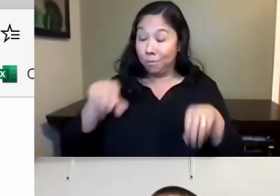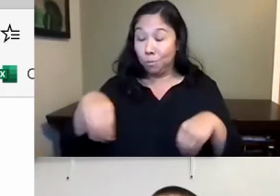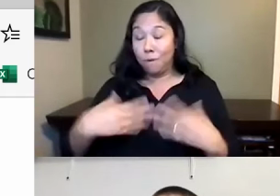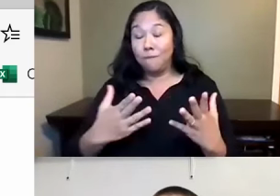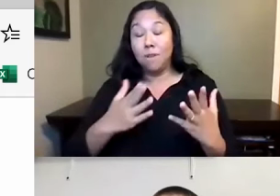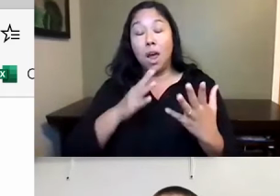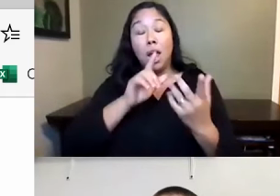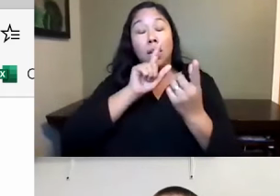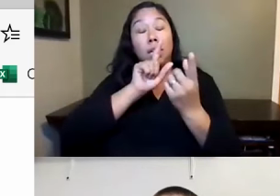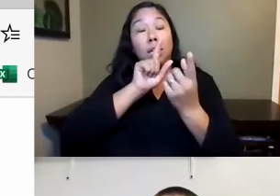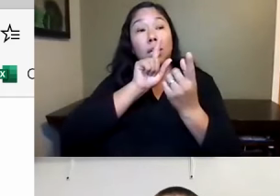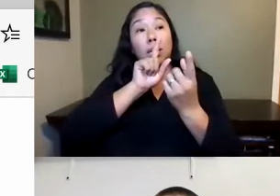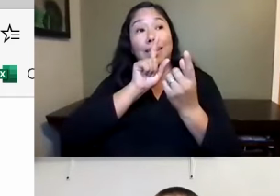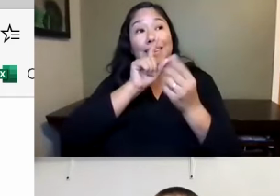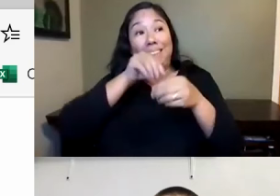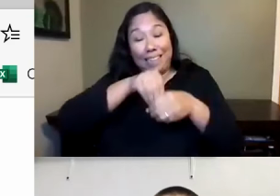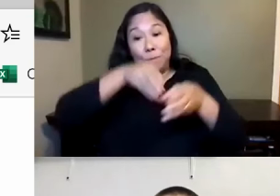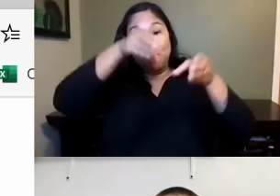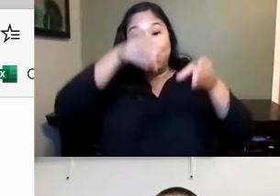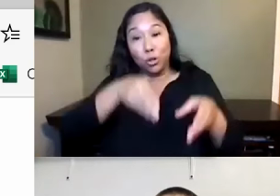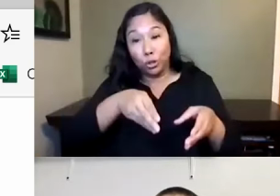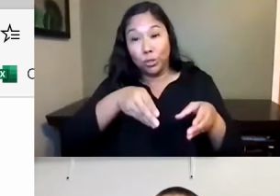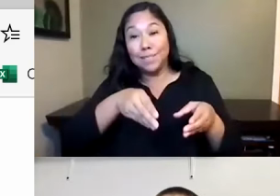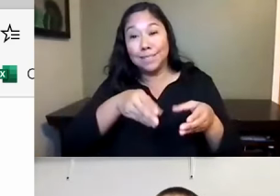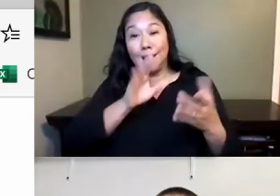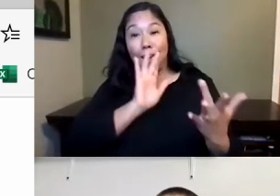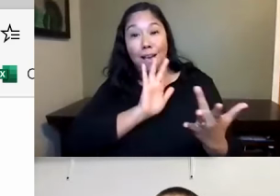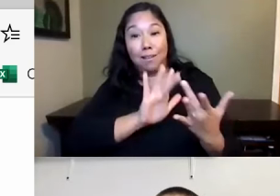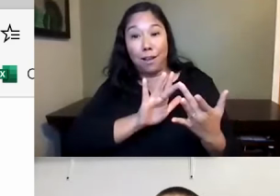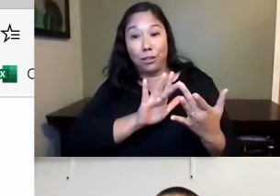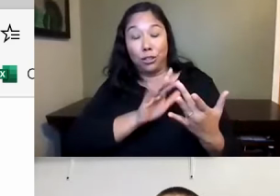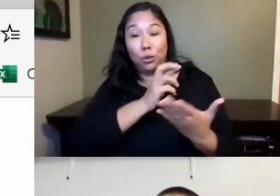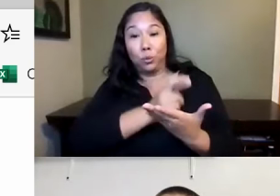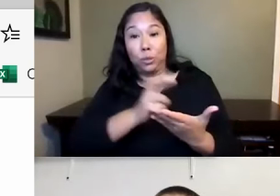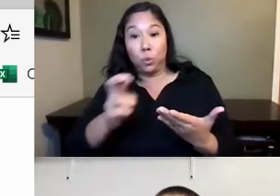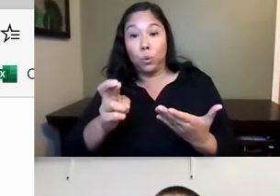support and connections to resources as well. Feel free to also check out our YouTube channel.